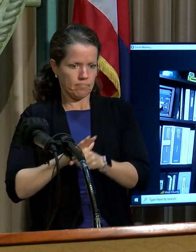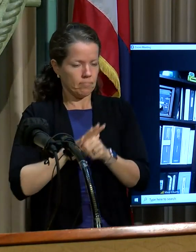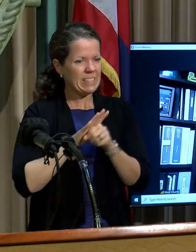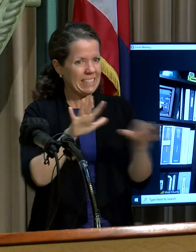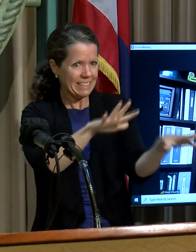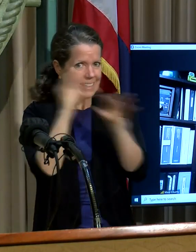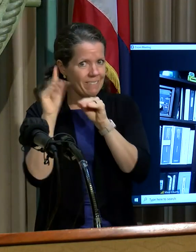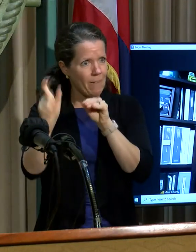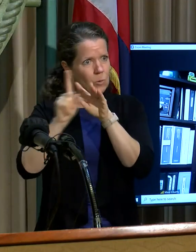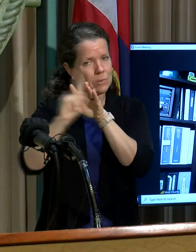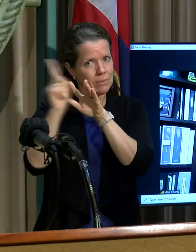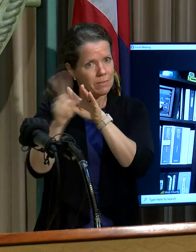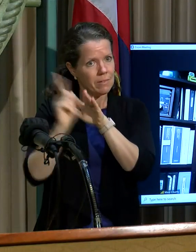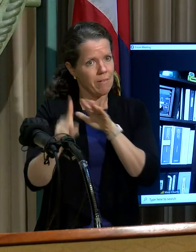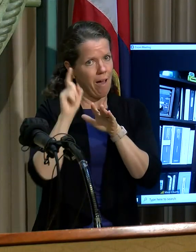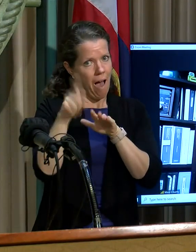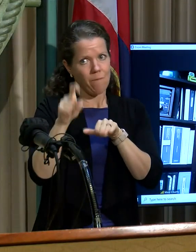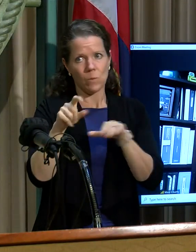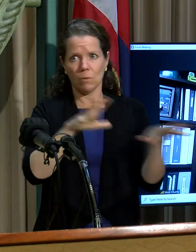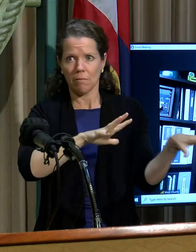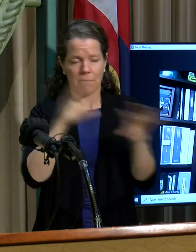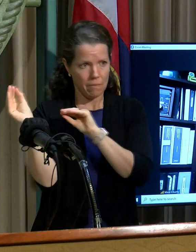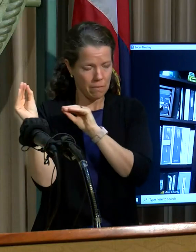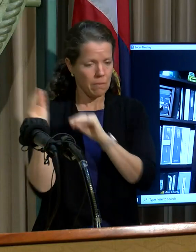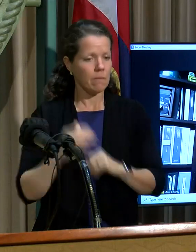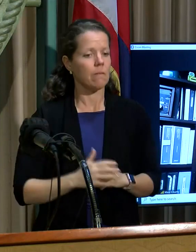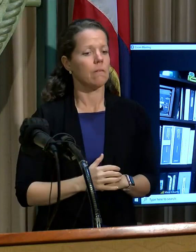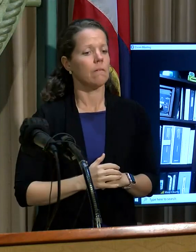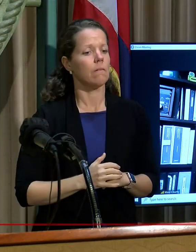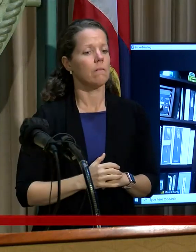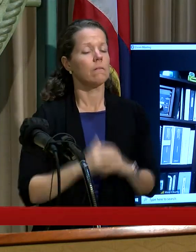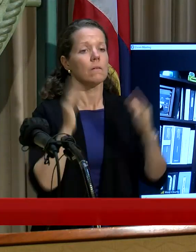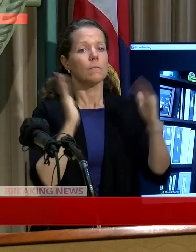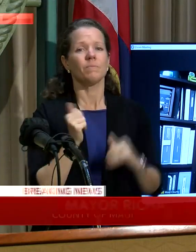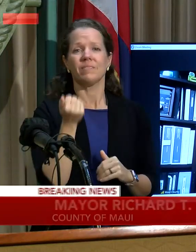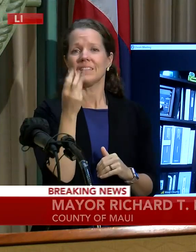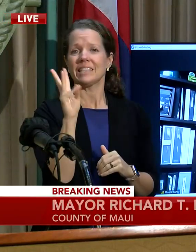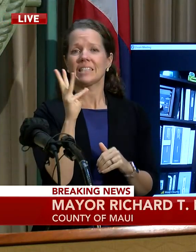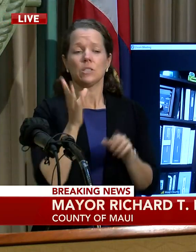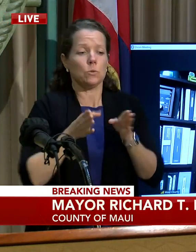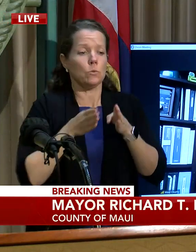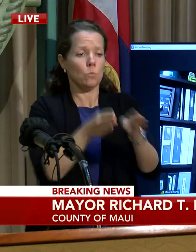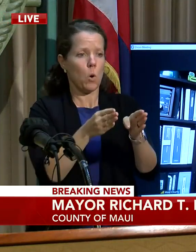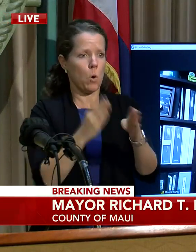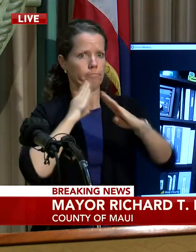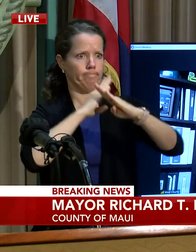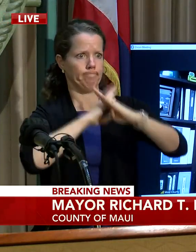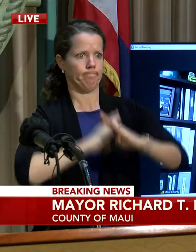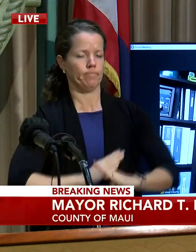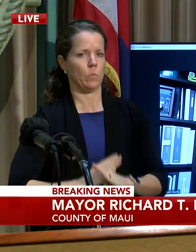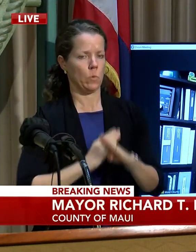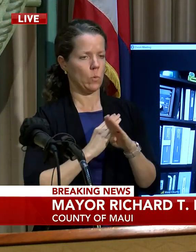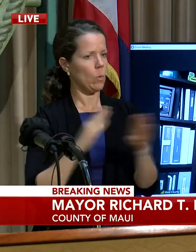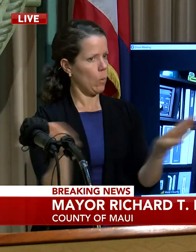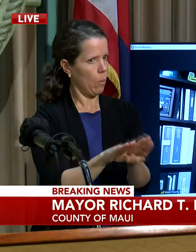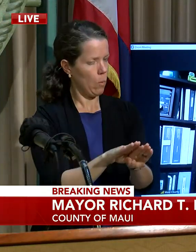THERE'S LOTS OF INTEREST AND I'D THERE'S LOTS OF INTEREST AND I'D LIKE THERE'S LOTS OF INTEREST AND I'D LIKE TO THERE'S LOTS OF INTEREST AND I'D LIKE TO UPDATE THERE'S LOTS OF INTEREST AND I'D LIKE TO UPDATE EVERYONE. LIKE TO UPDATE EVERYONE. LIKE TO UPDATE EVERYONE. AS LIKE TO UPDATE EVERYONE. AS A LIKE TO UPDATE EVERYONE. AS A RESULT LIKE TO UPDATE EVERYONE. AS A RESULT OF LIKE TO UPDATE EVERYONE. AS A RESULT OF THREE LIKE TO UPDATE EVERYONE. AS A RESULT OF THREE FIRES LIKE TO UPDATE EVERYONE. AS A RESULT OF THREE FIRES THAT AS A RESULT OF THREE FIRES THAT AS A RESULT OF THREE FIRES THAT ARE AS A RESULT OF THREE FIRES THAT ARE CONTINUING,